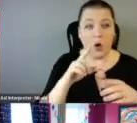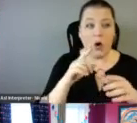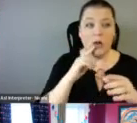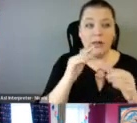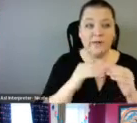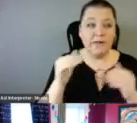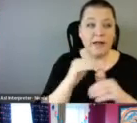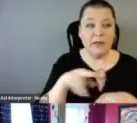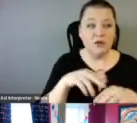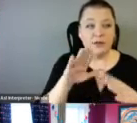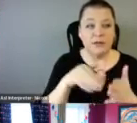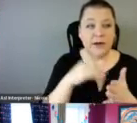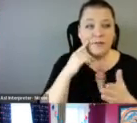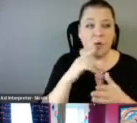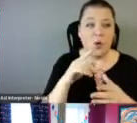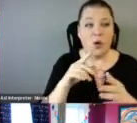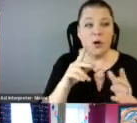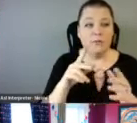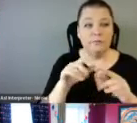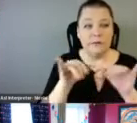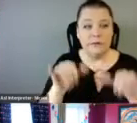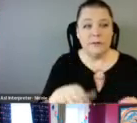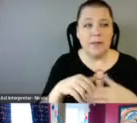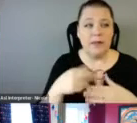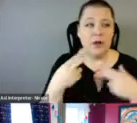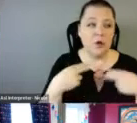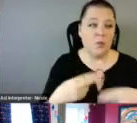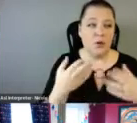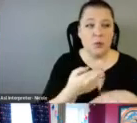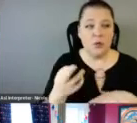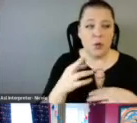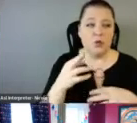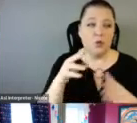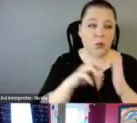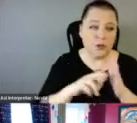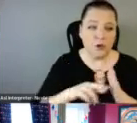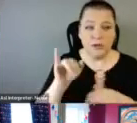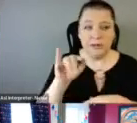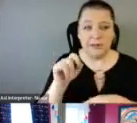Systems of the Human Services Research Institute. And it is my pleasure to welcome you to our